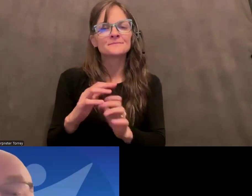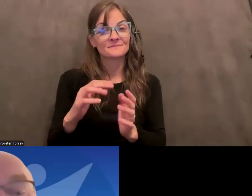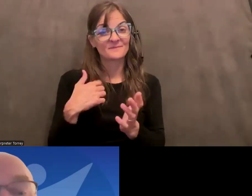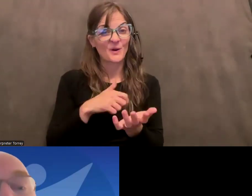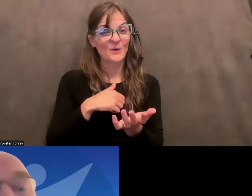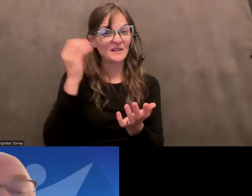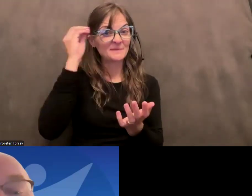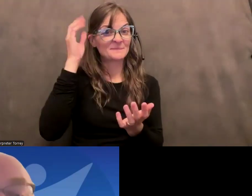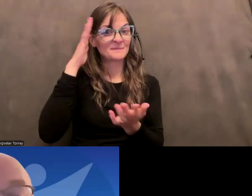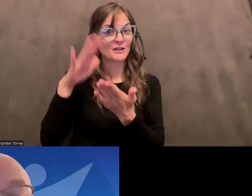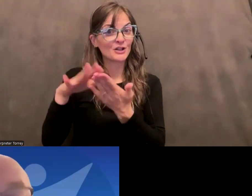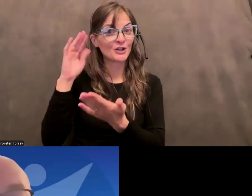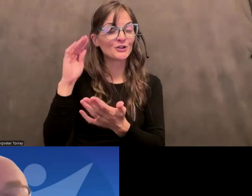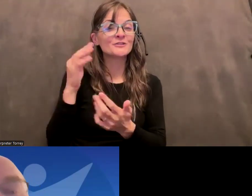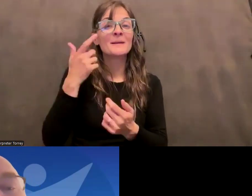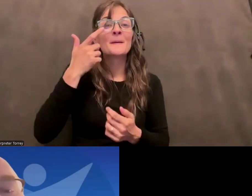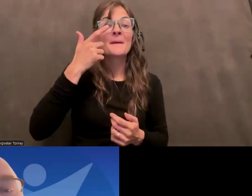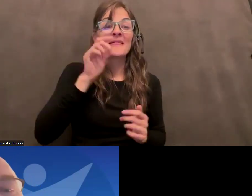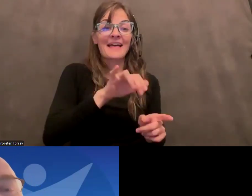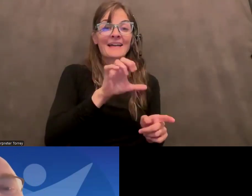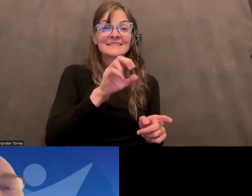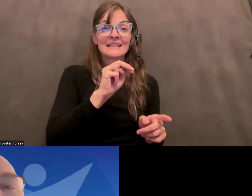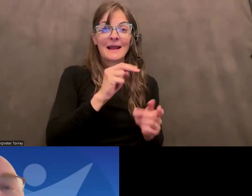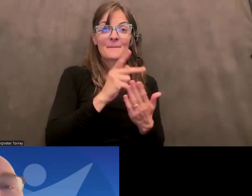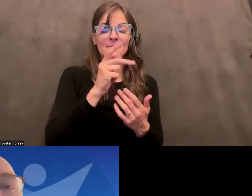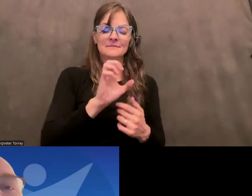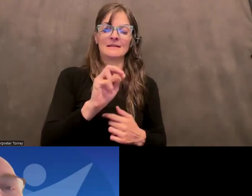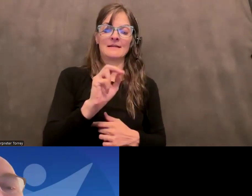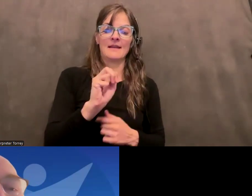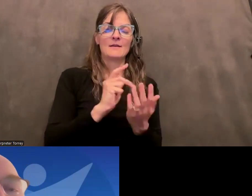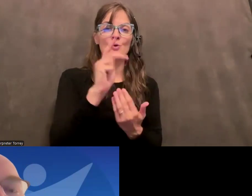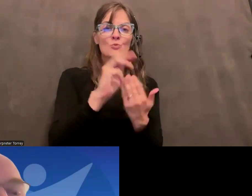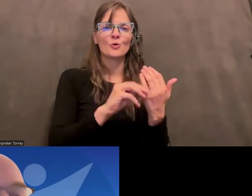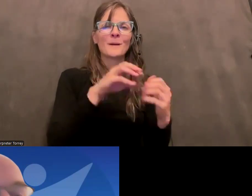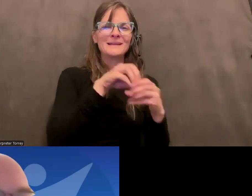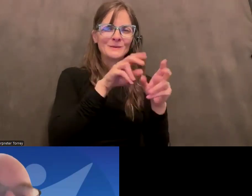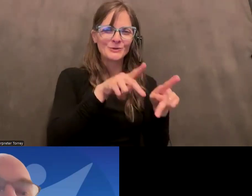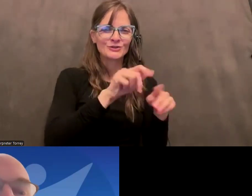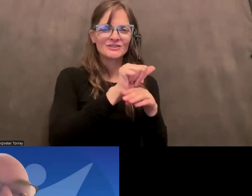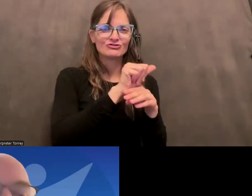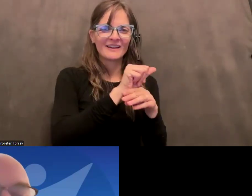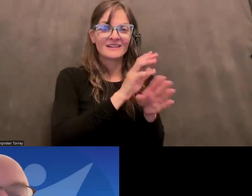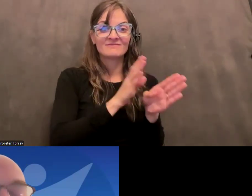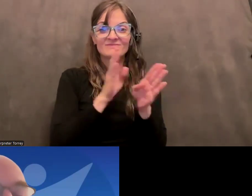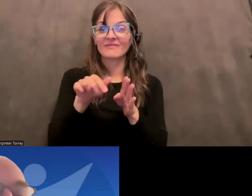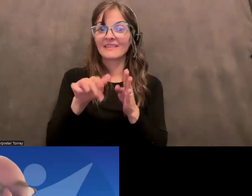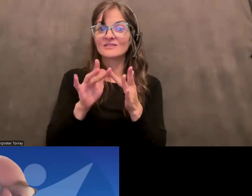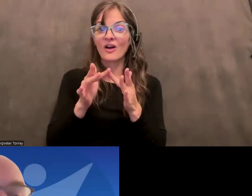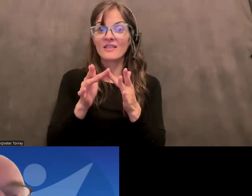we're not going to run into those training bottleneck issues. So it did help us as we moved on and did other parts of the project